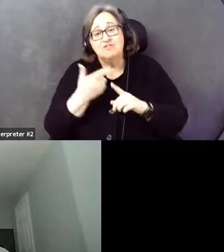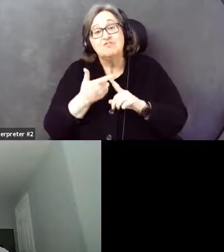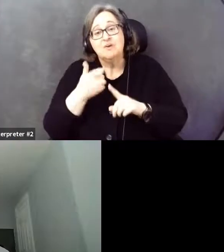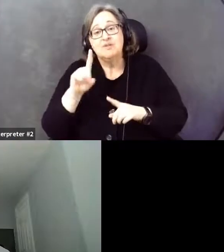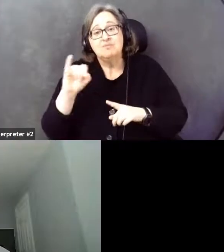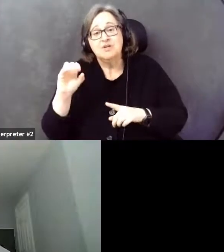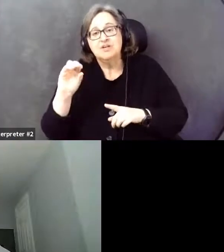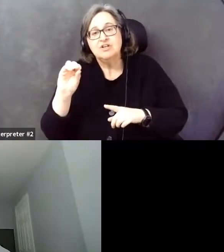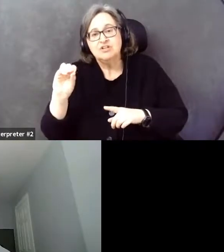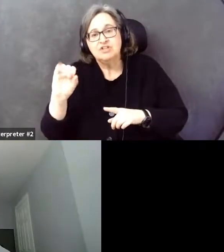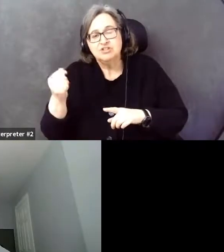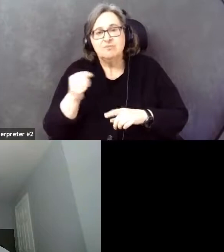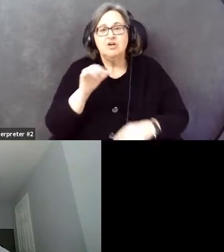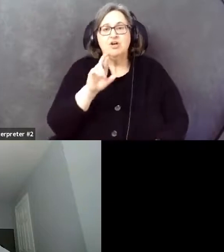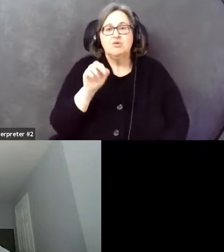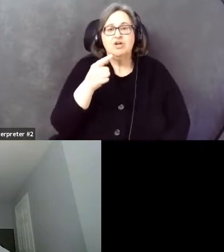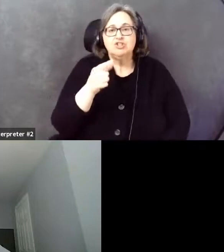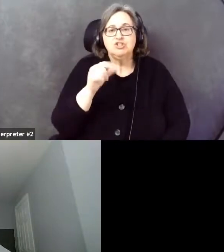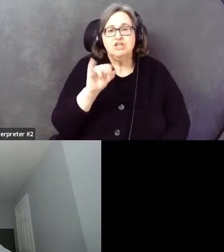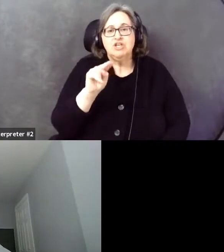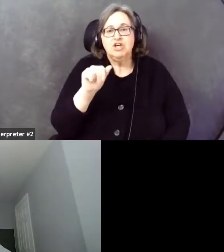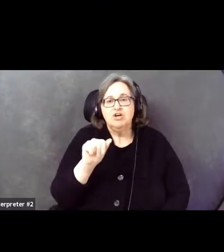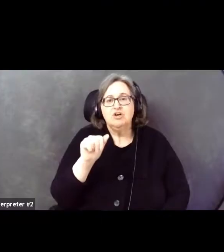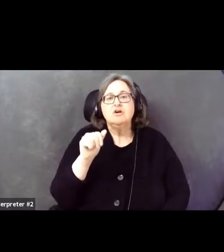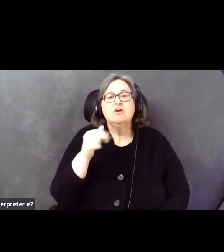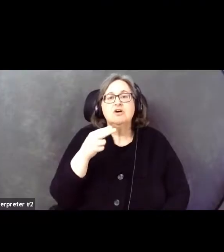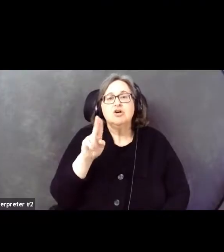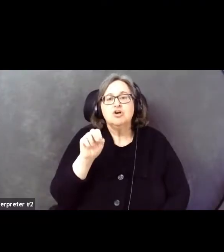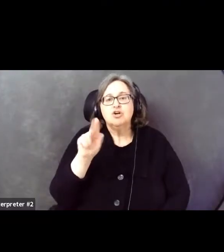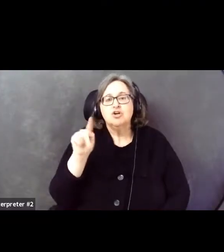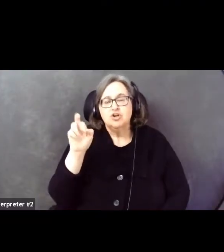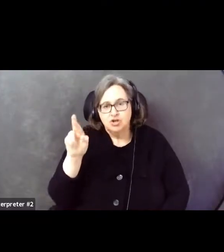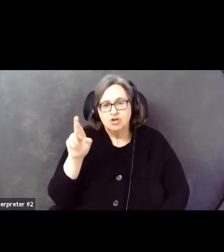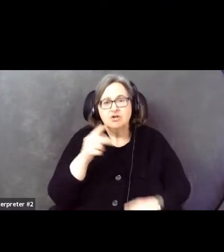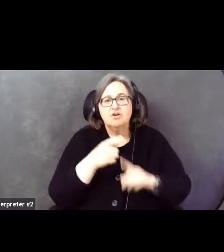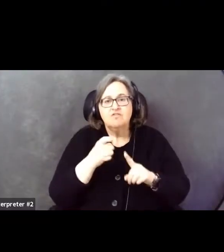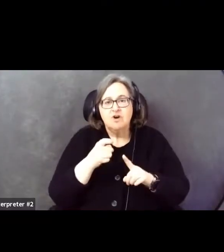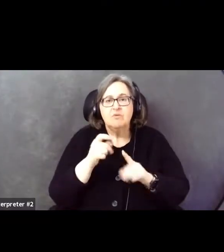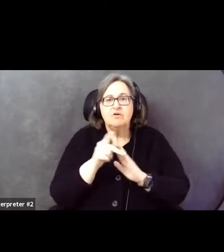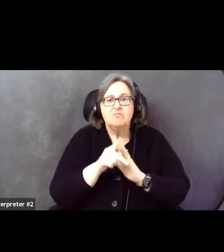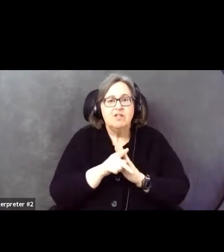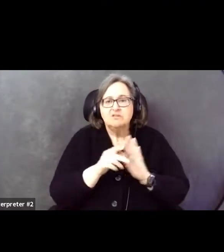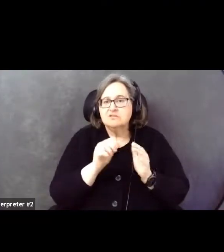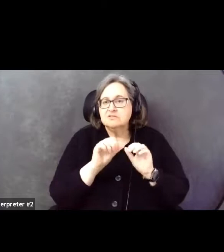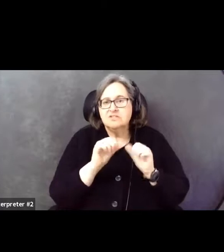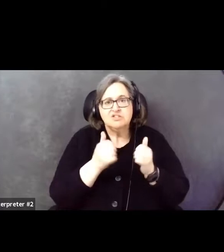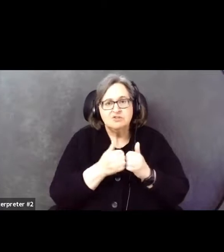Justice. Regina Heuter and thank you